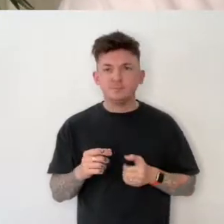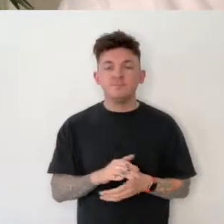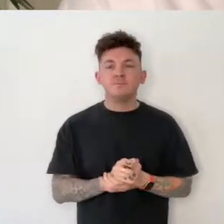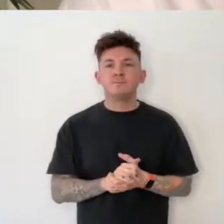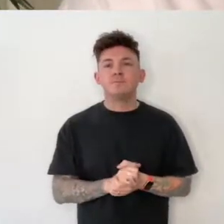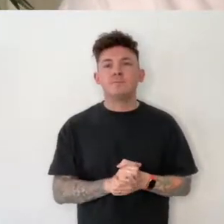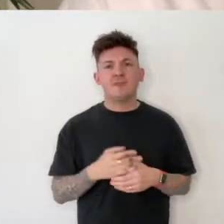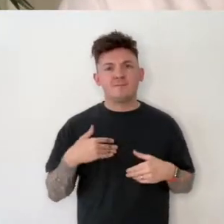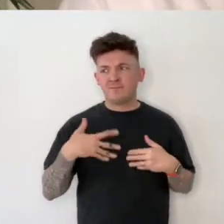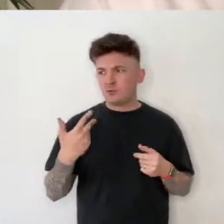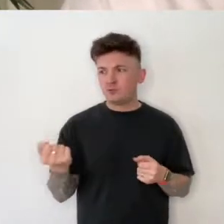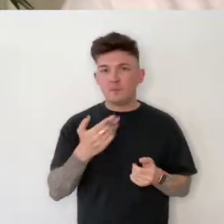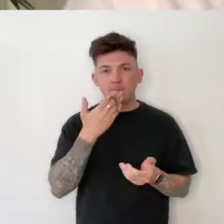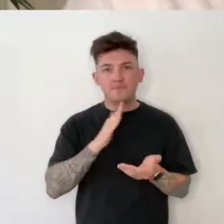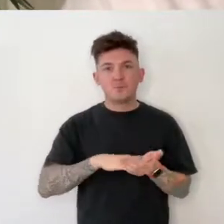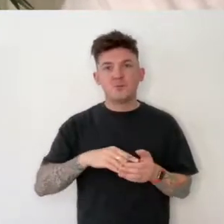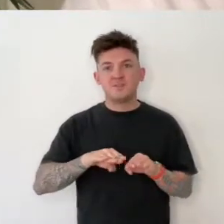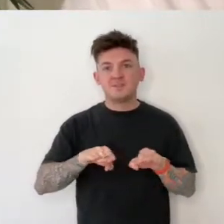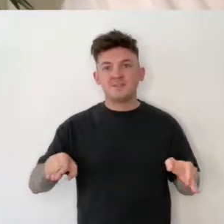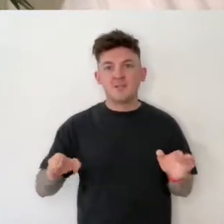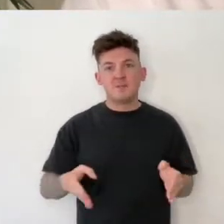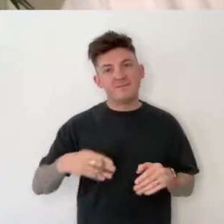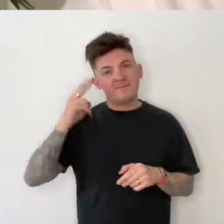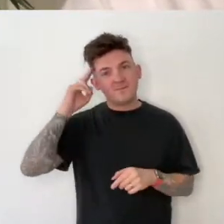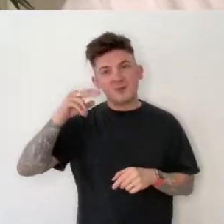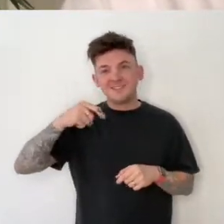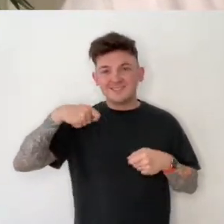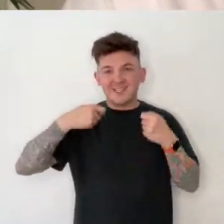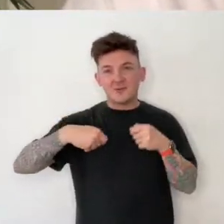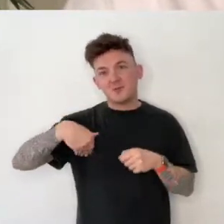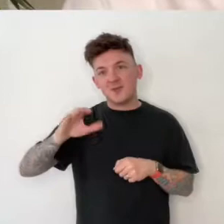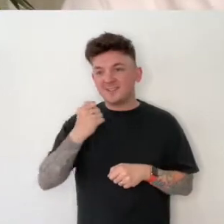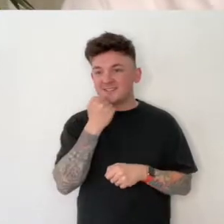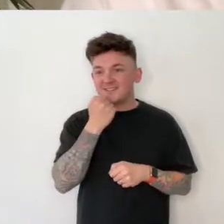now because i'm starting to feel really fabulous. good stuff! i mean i have the plumber coming